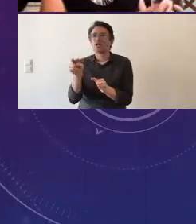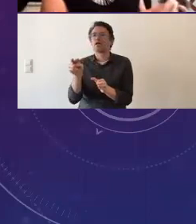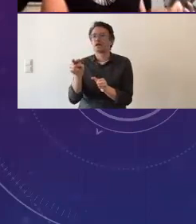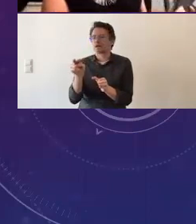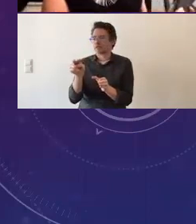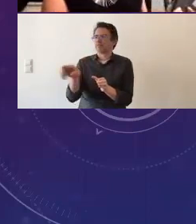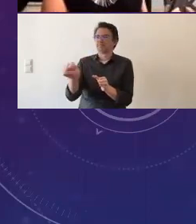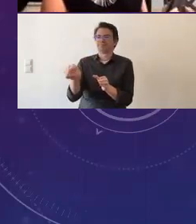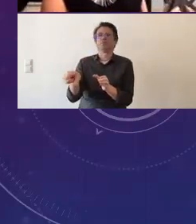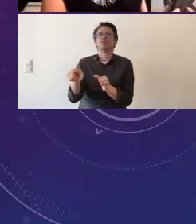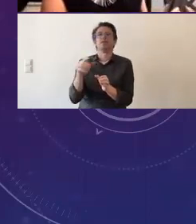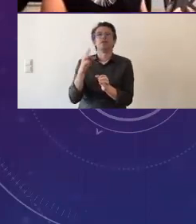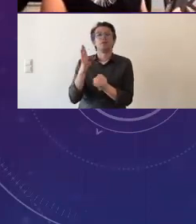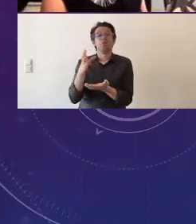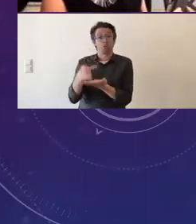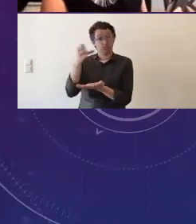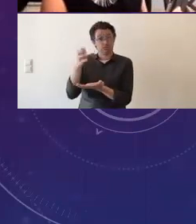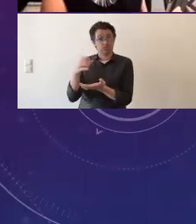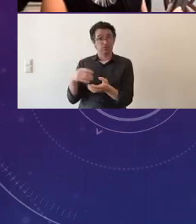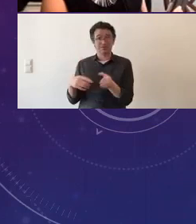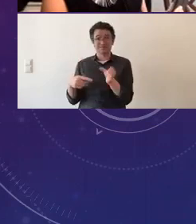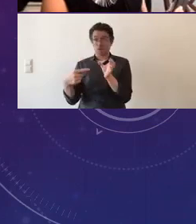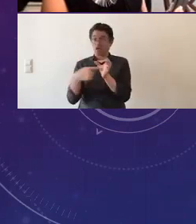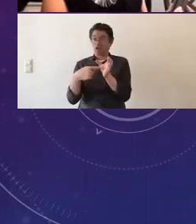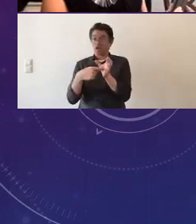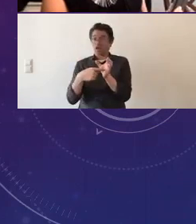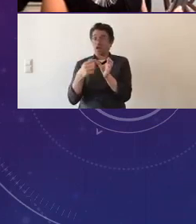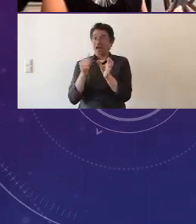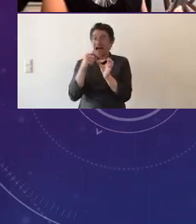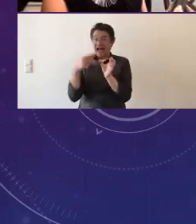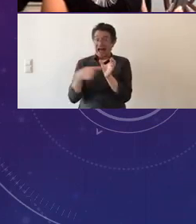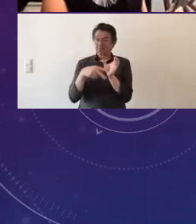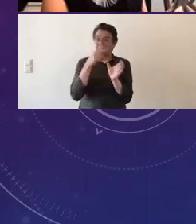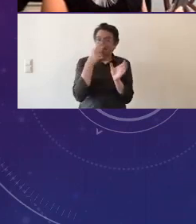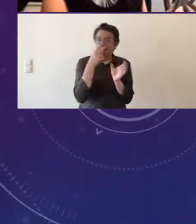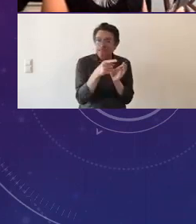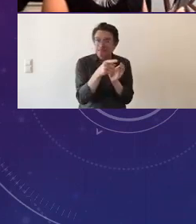they will say ah stop there's the water bottle a few inches in